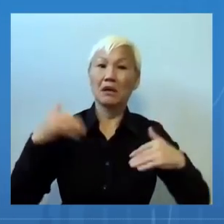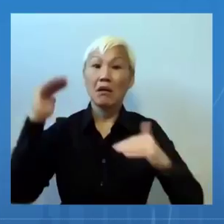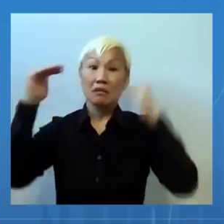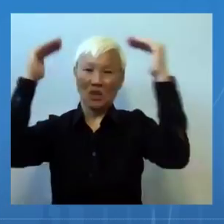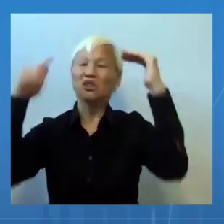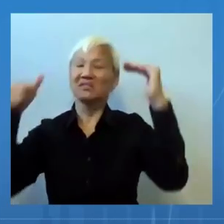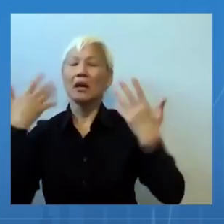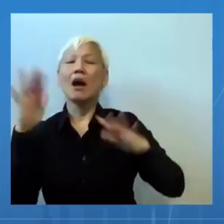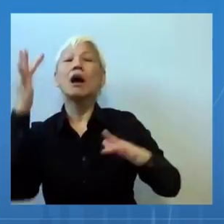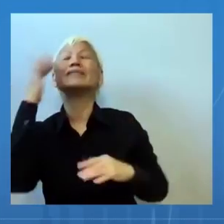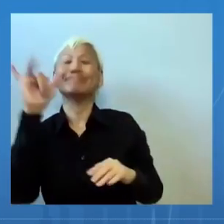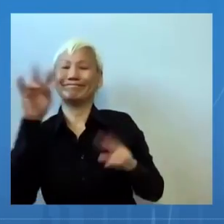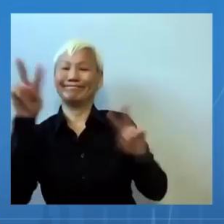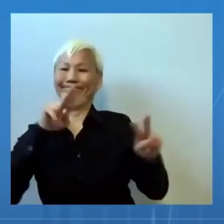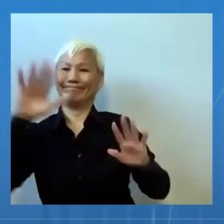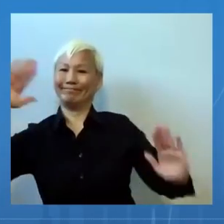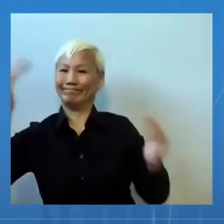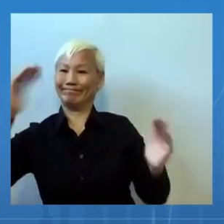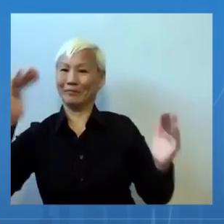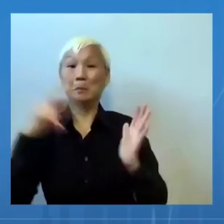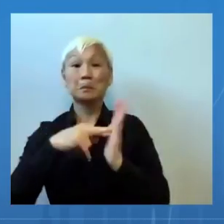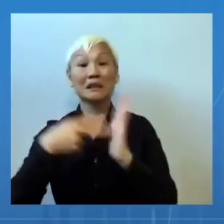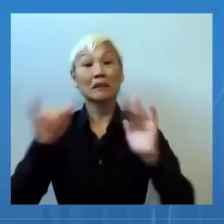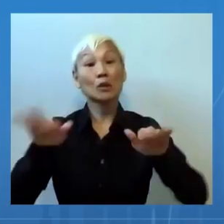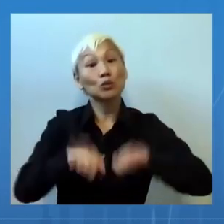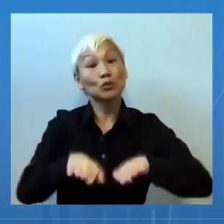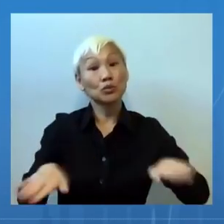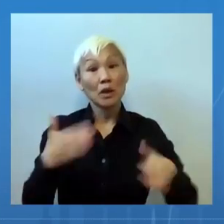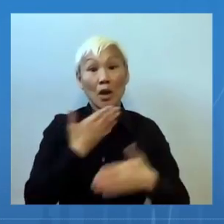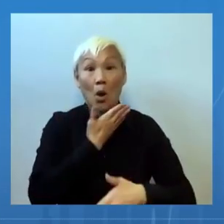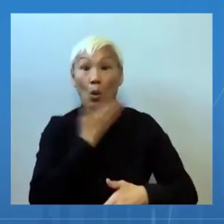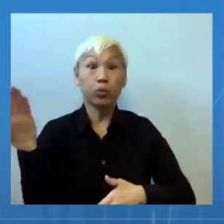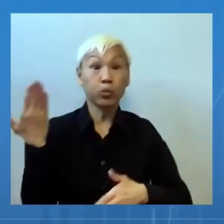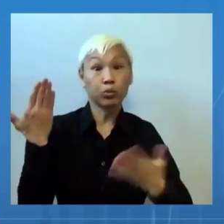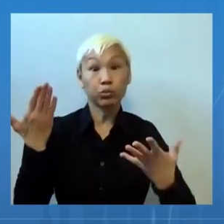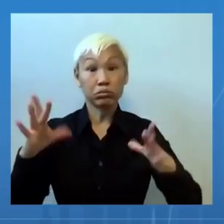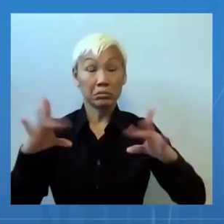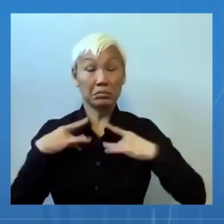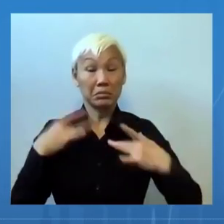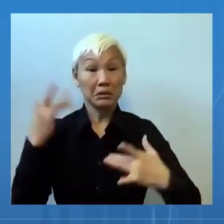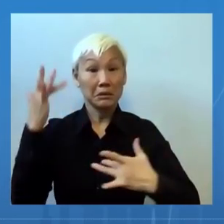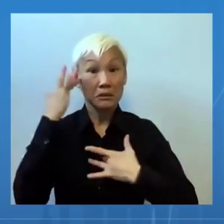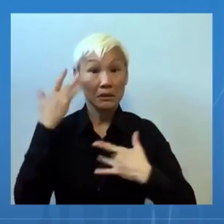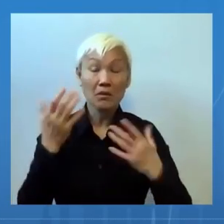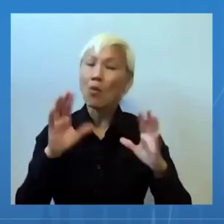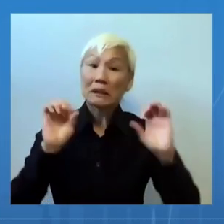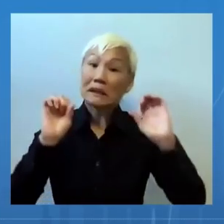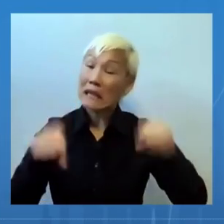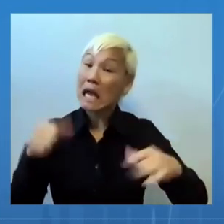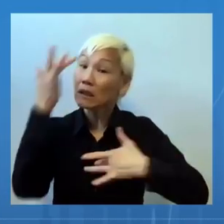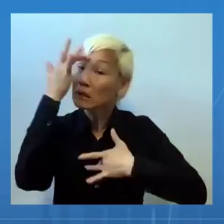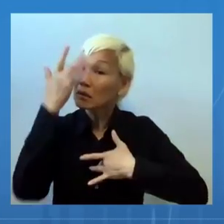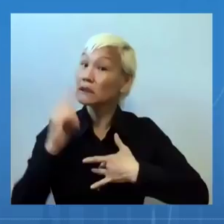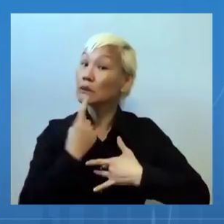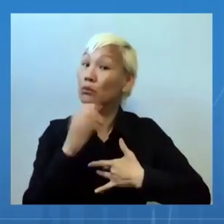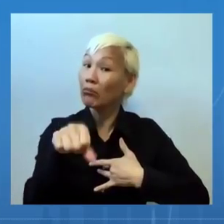are exempt from disease and even severe disease. I think if one goes to pediatric hospitals, you'll see that.